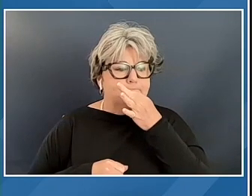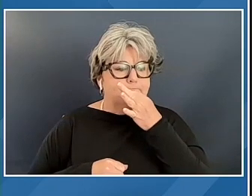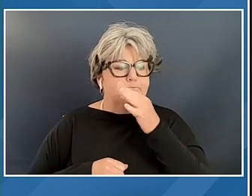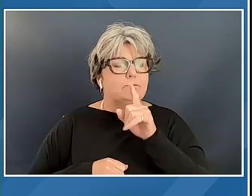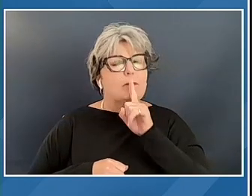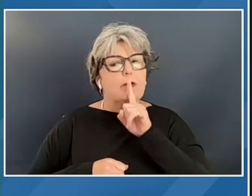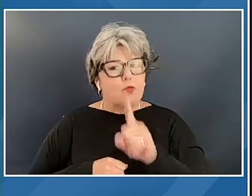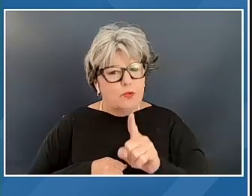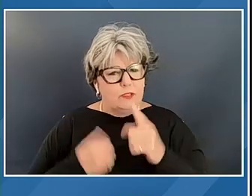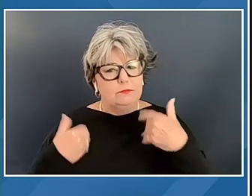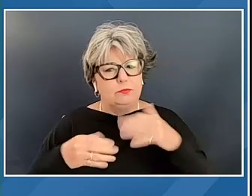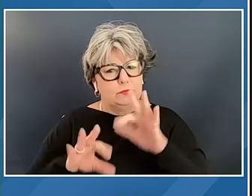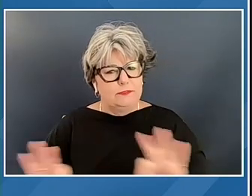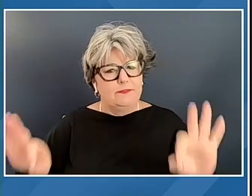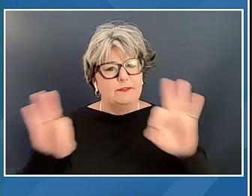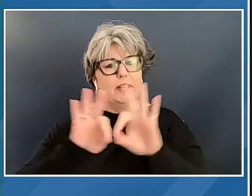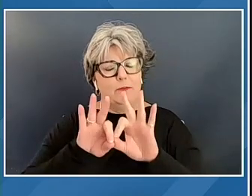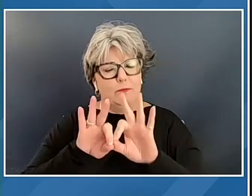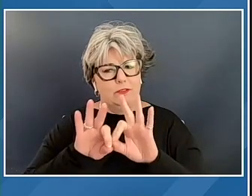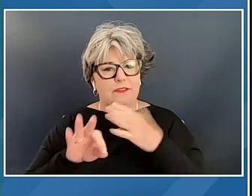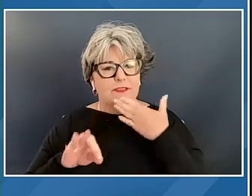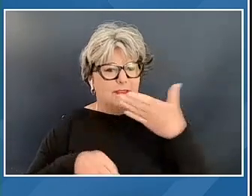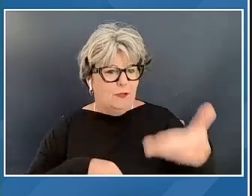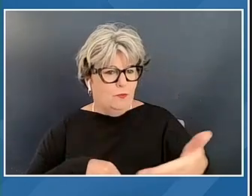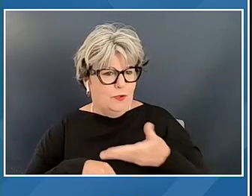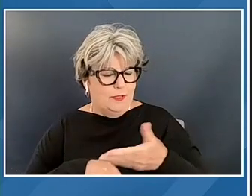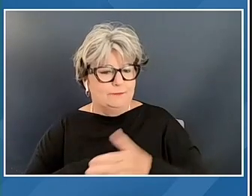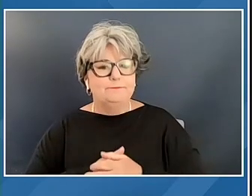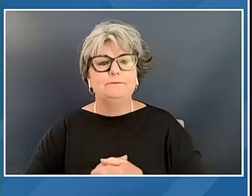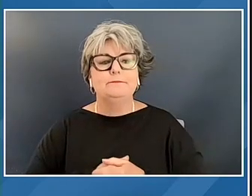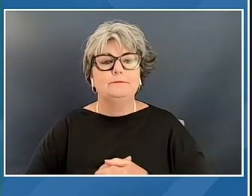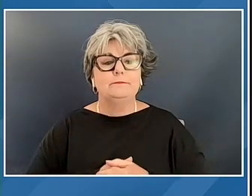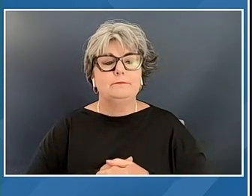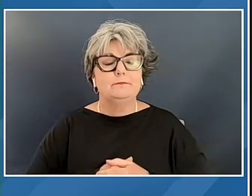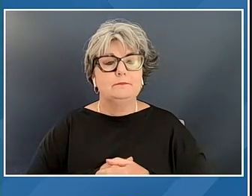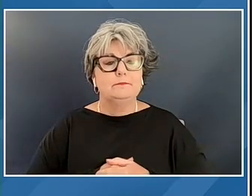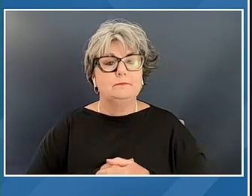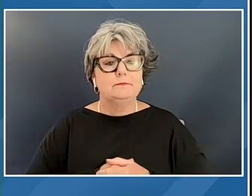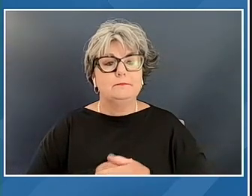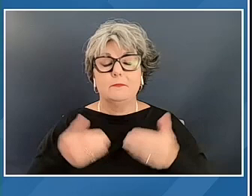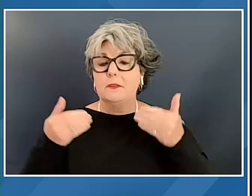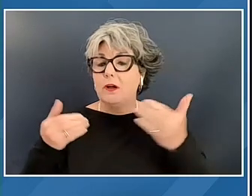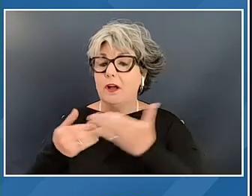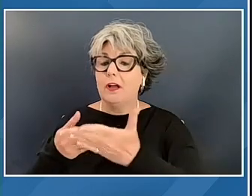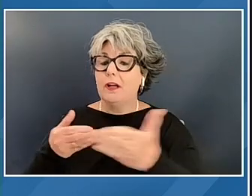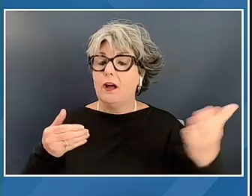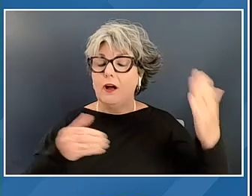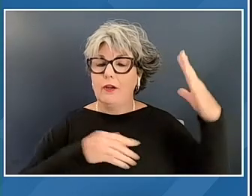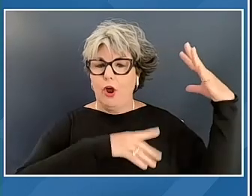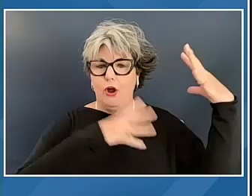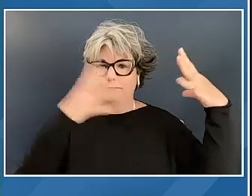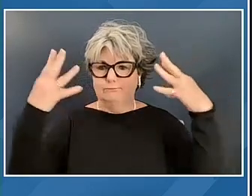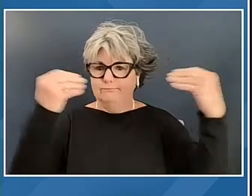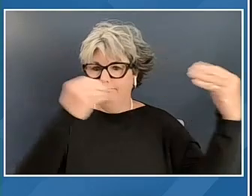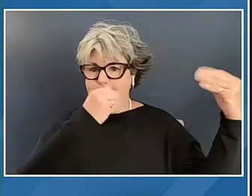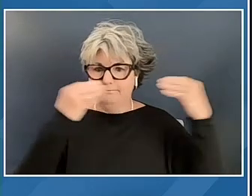valuable and welcome. So if you would go ahead and turn your cameras off as per protocol, we'll go